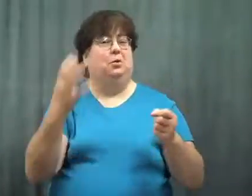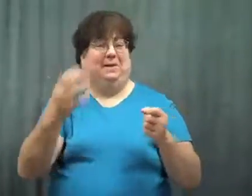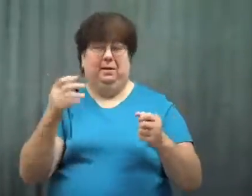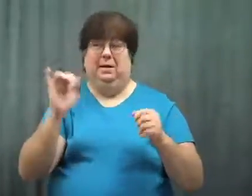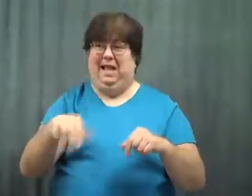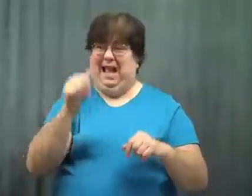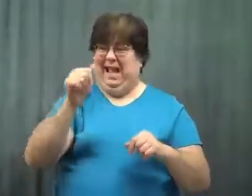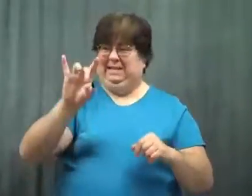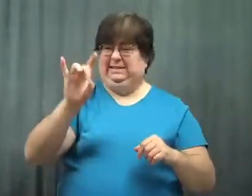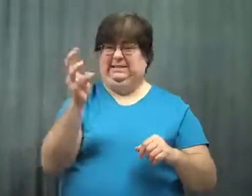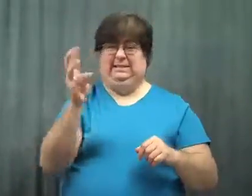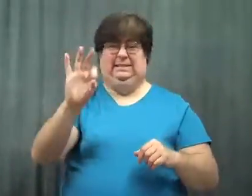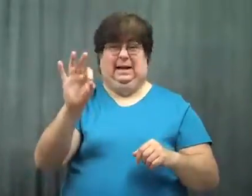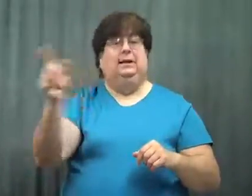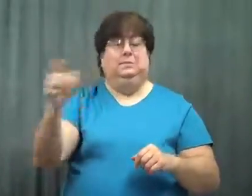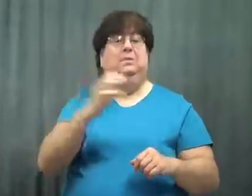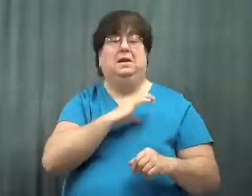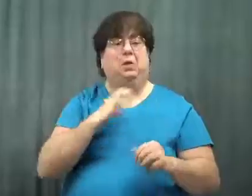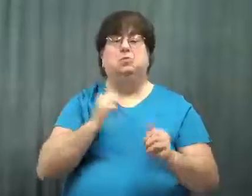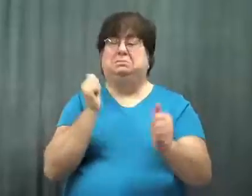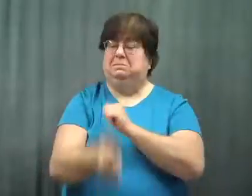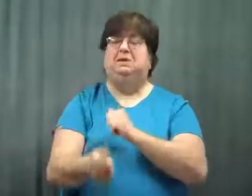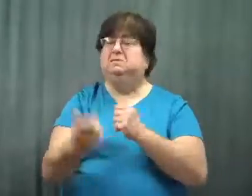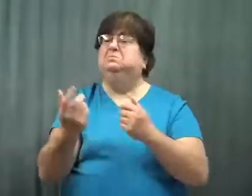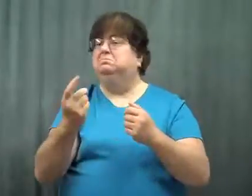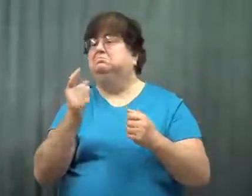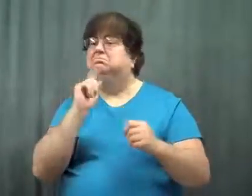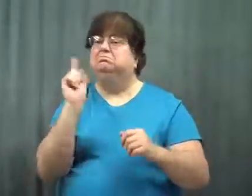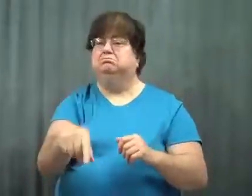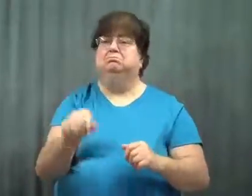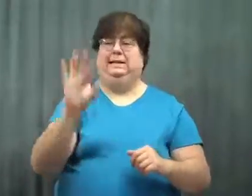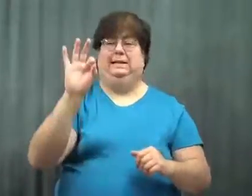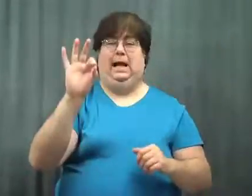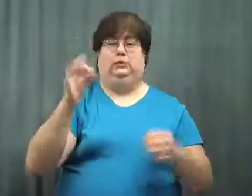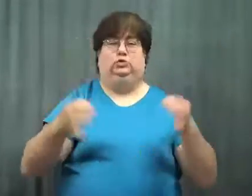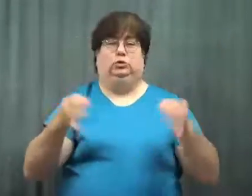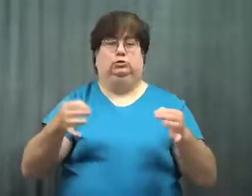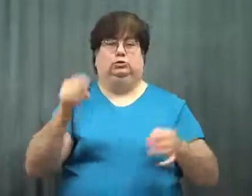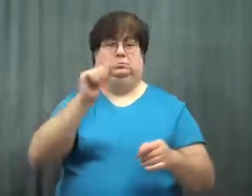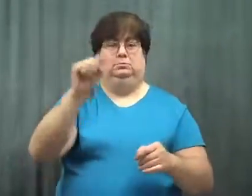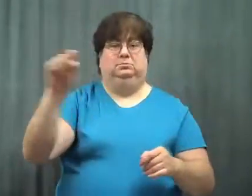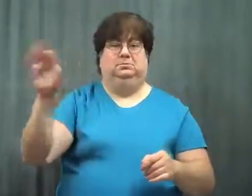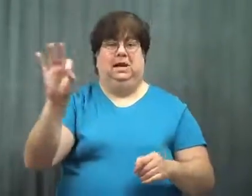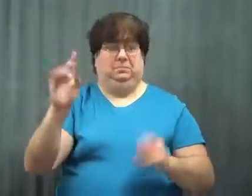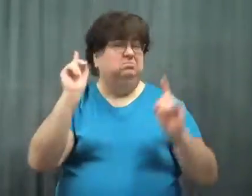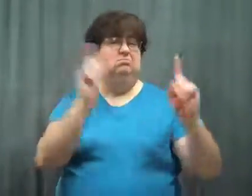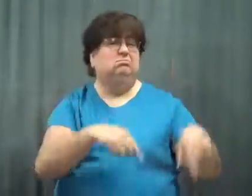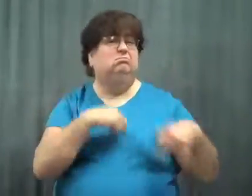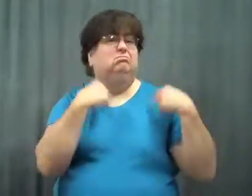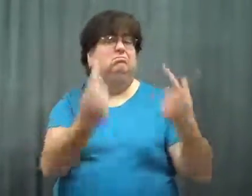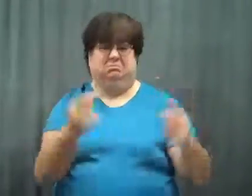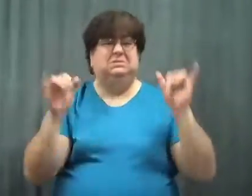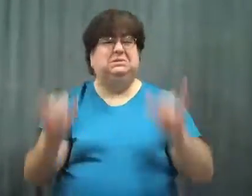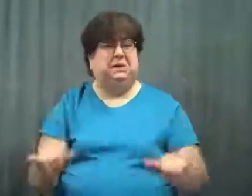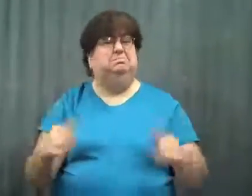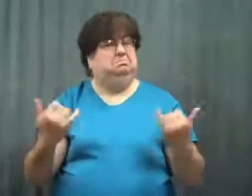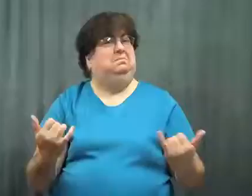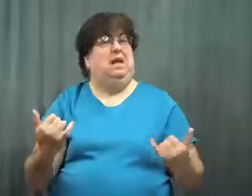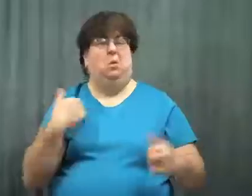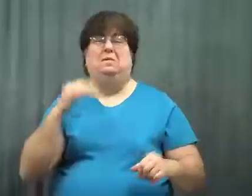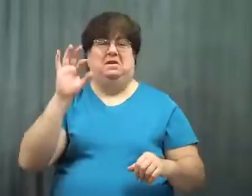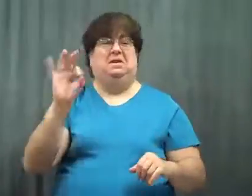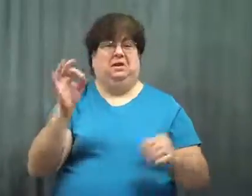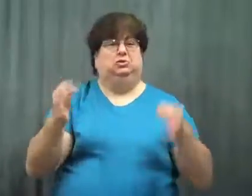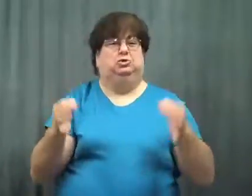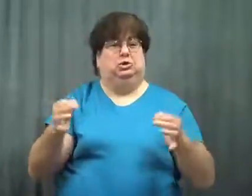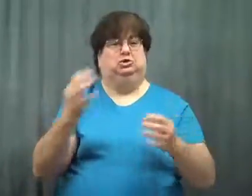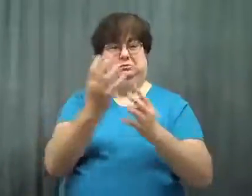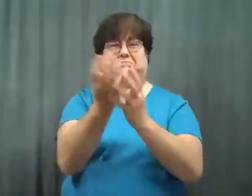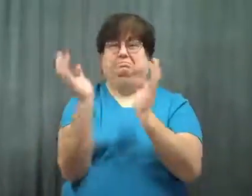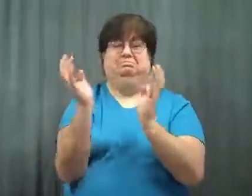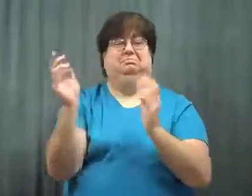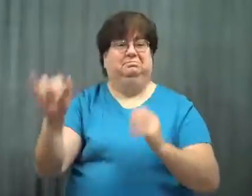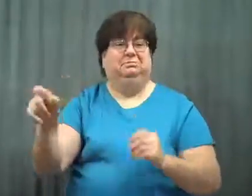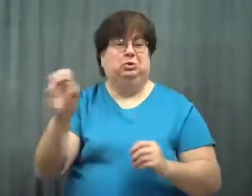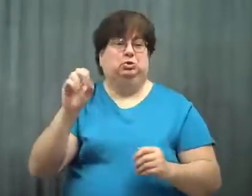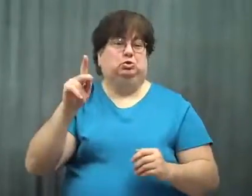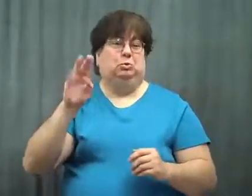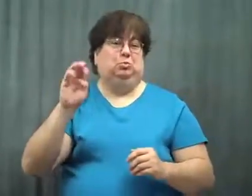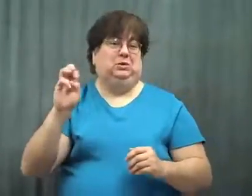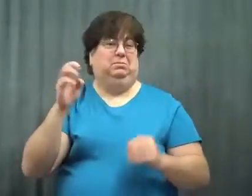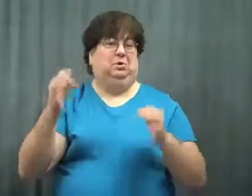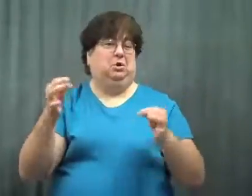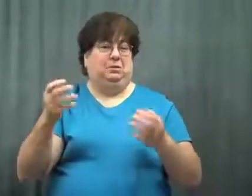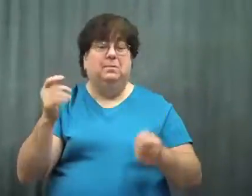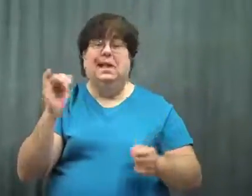In 1869, Congress set the number at 9, and there have been 9 judges on the court since then.